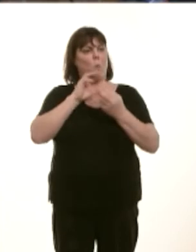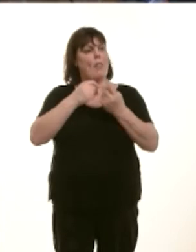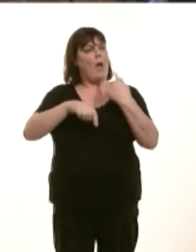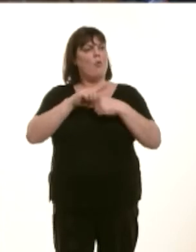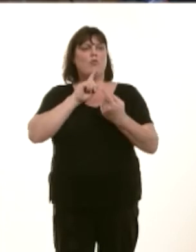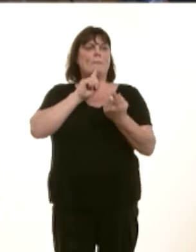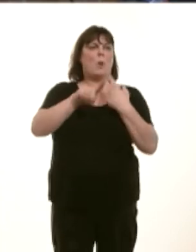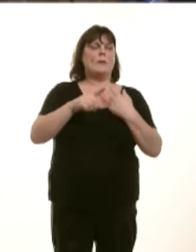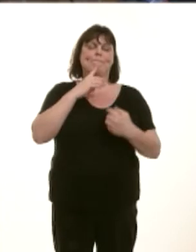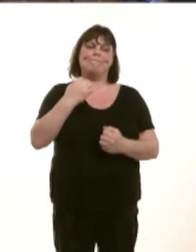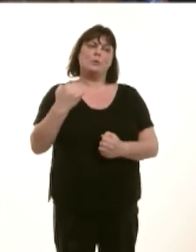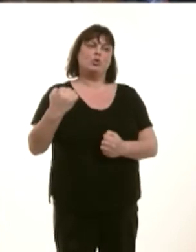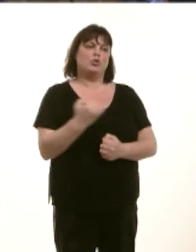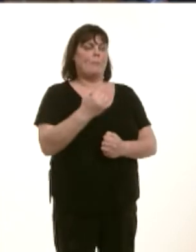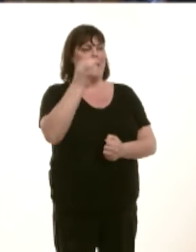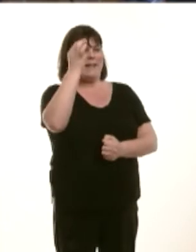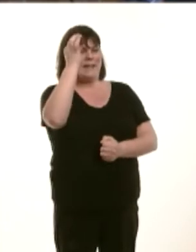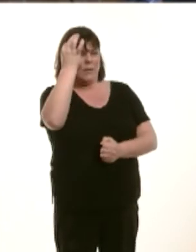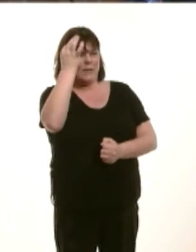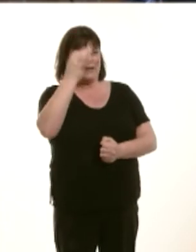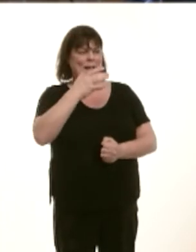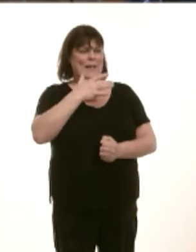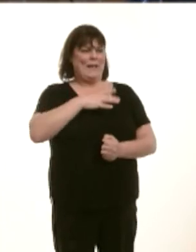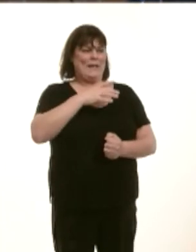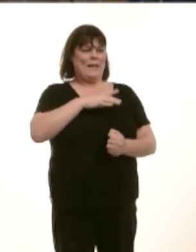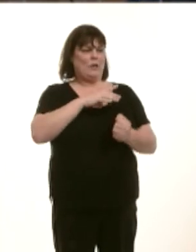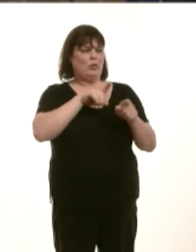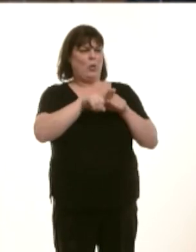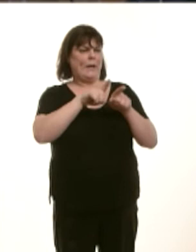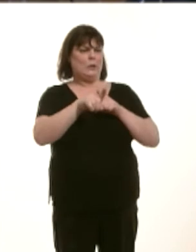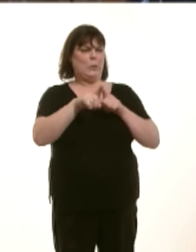that local authorities are having to clear up the mess thatís been created by the UK